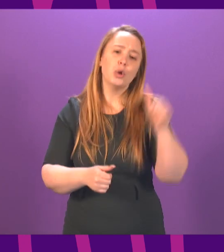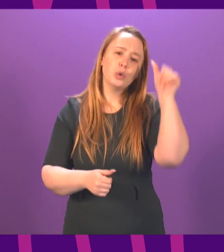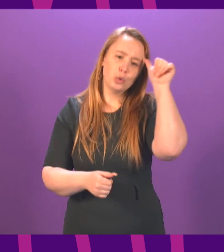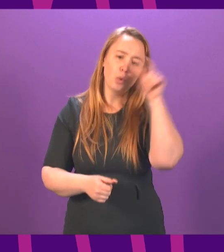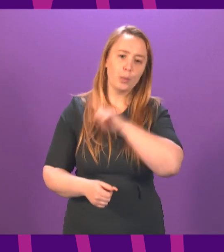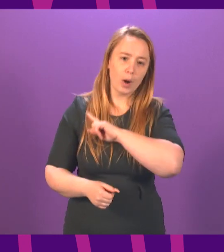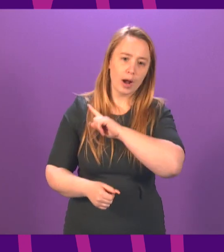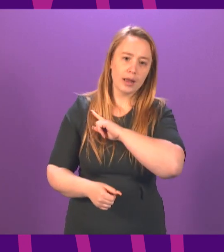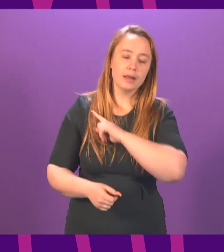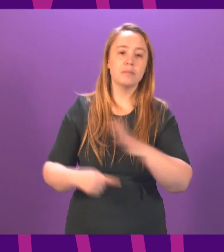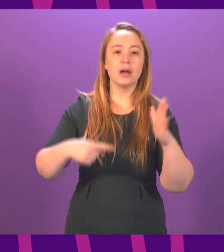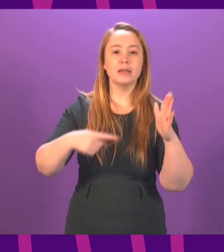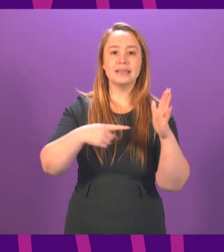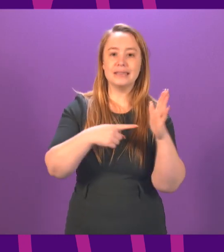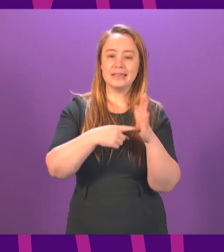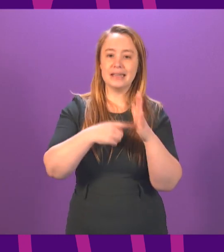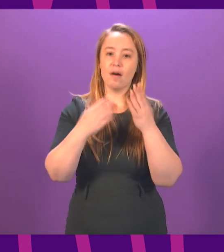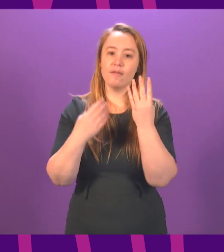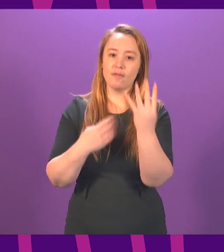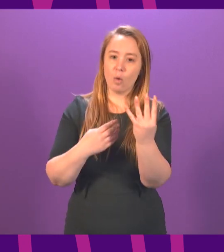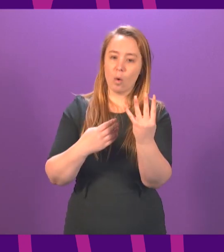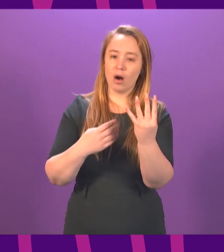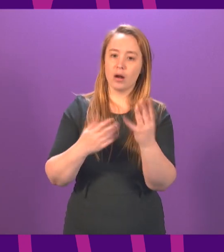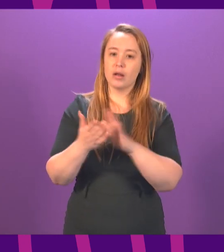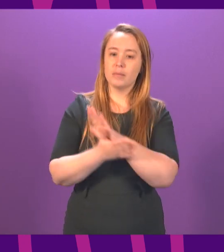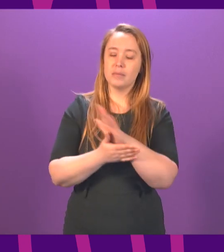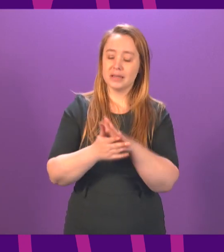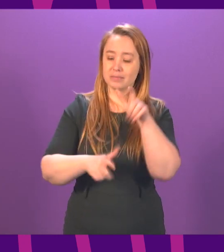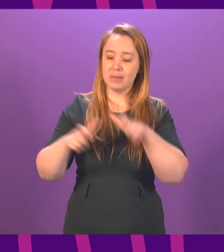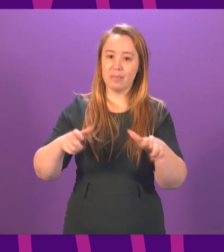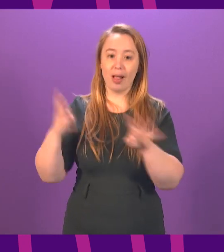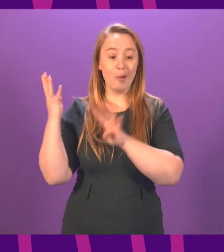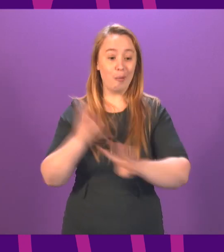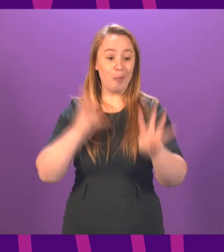4 restrictions have reduced the footfall in the city centre. Glasgow city centre small business